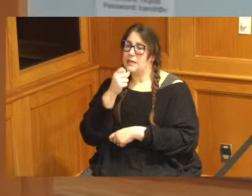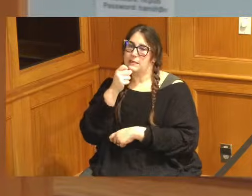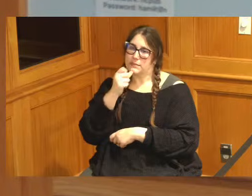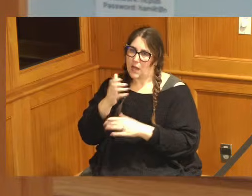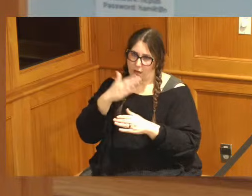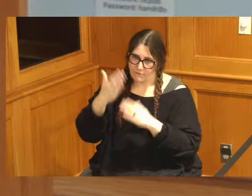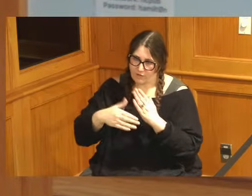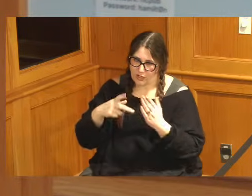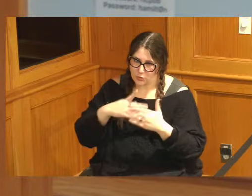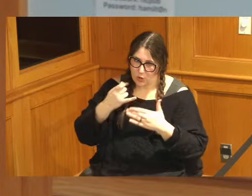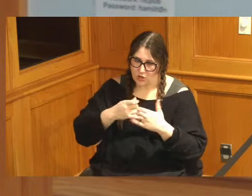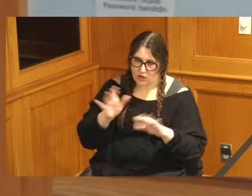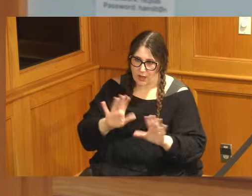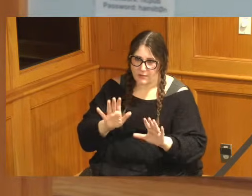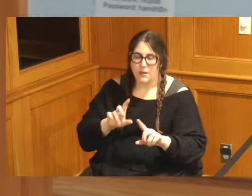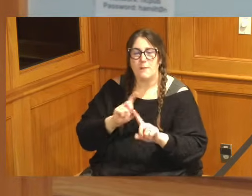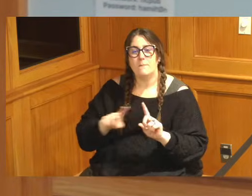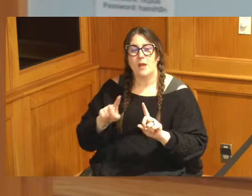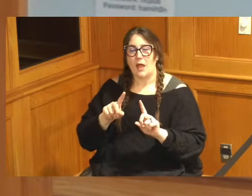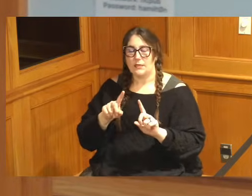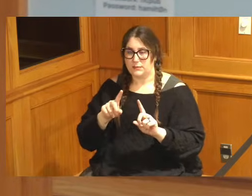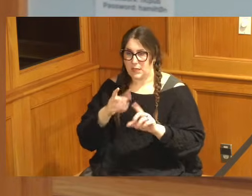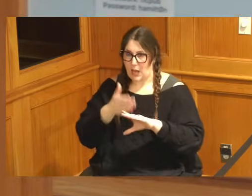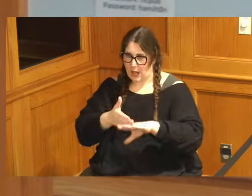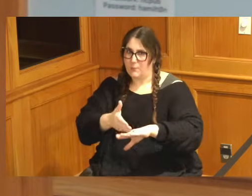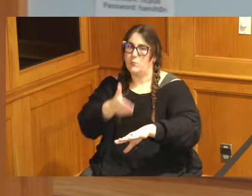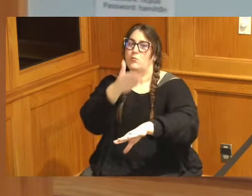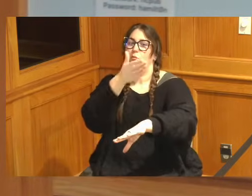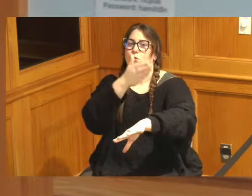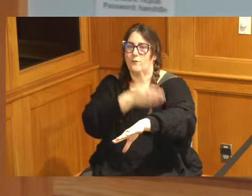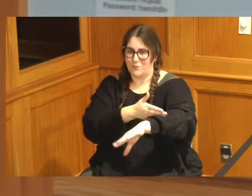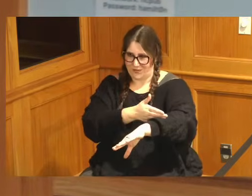but I think there has been dramatic improvement between the sort of what I would call the civic